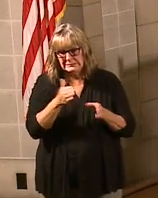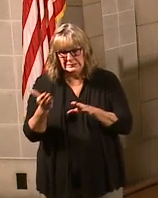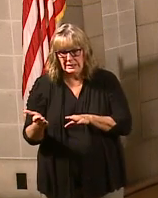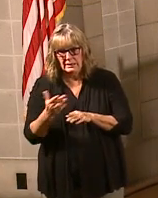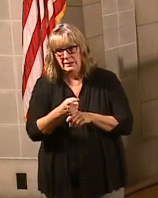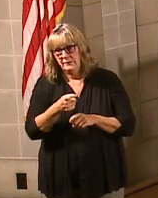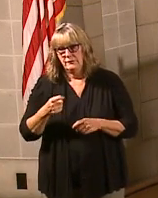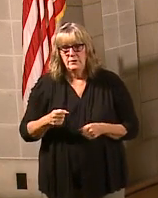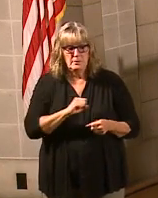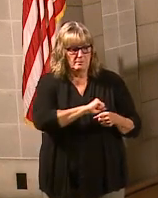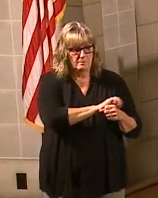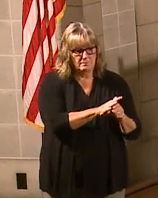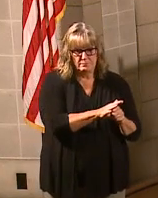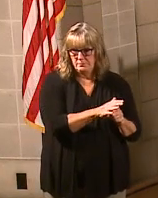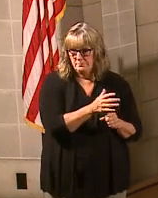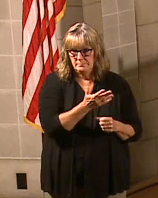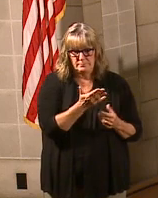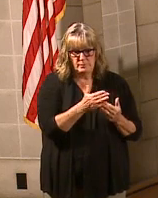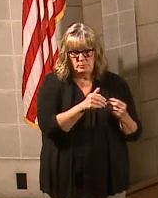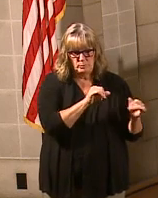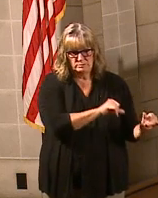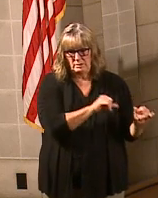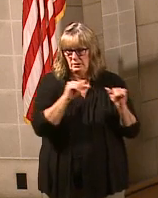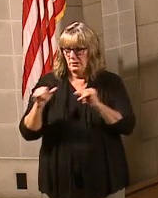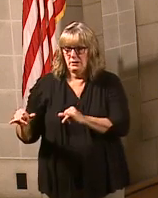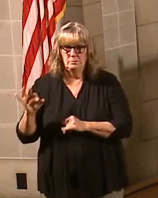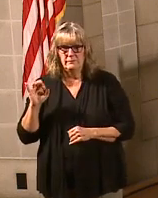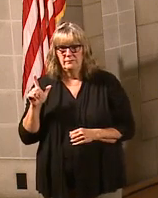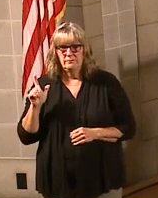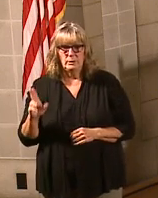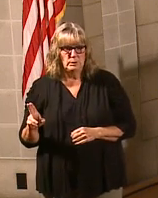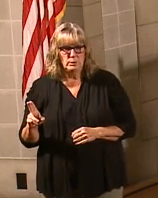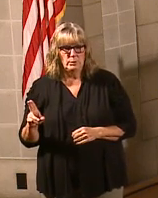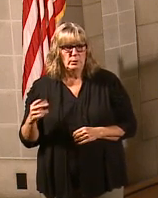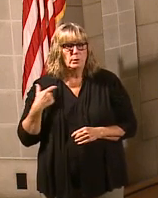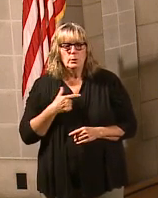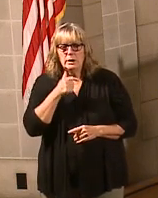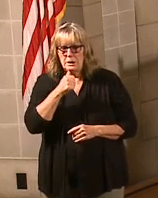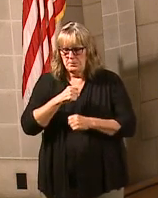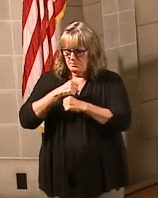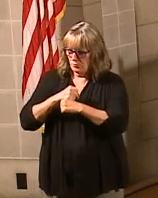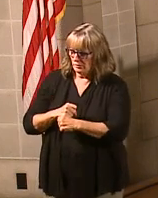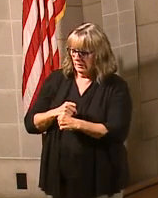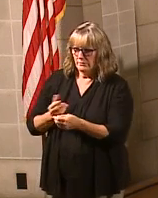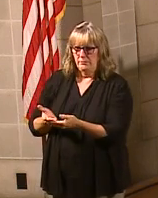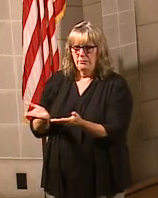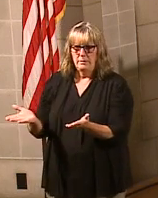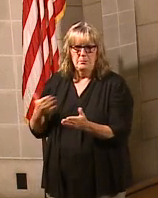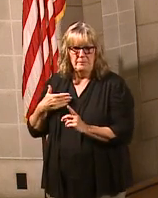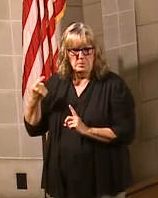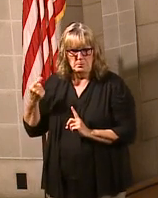OKAY. I GUESS WHAT I WAS POINTING OUT WITH REGARD TO THE RISK OF KIDS